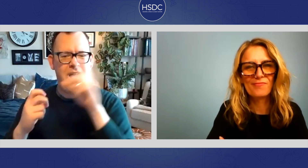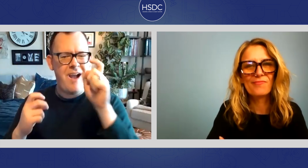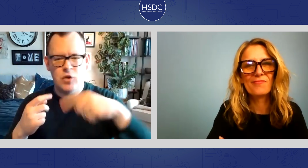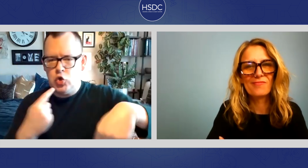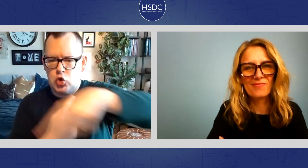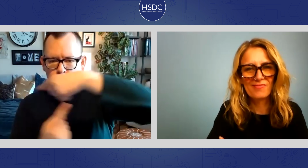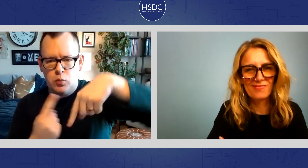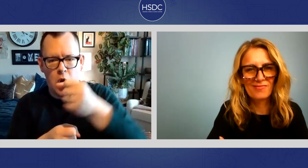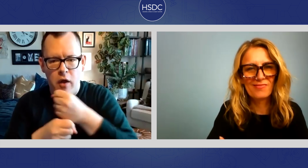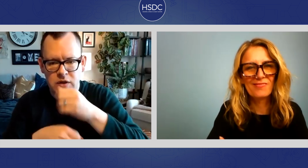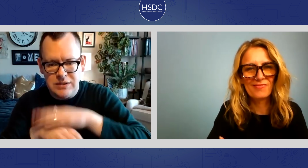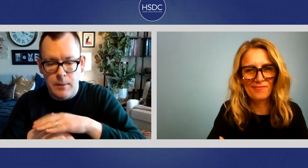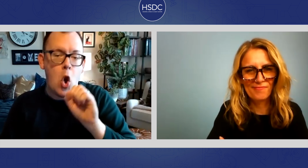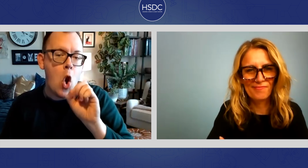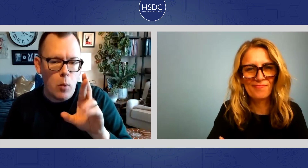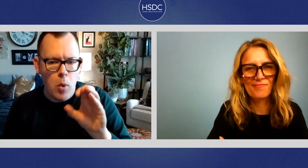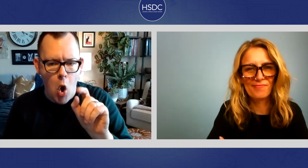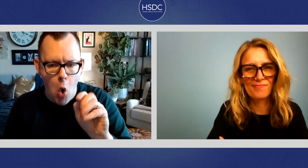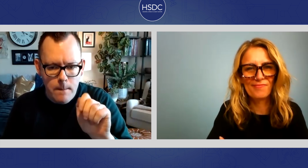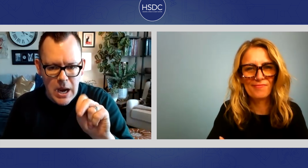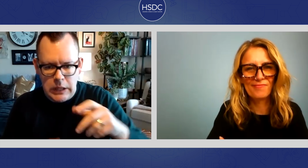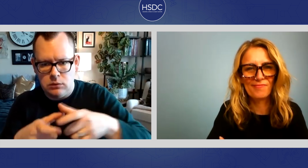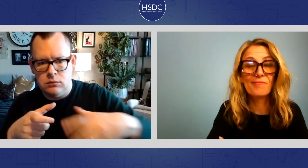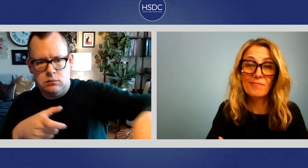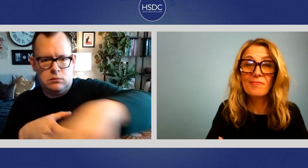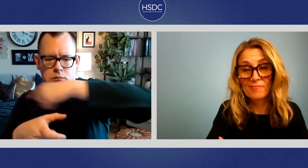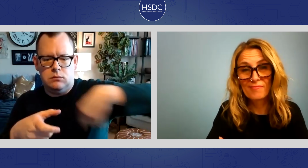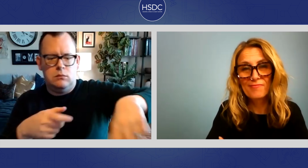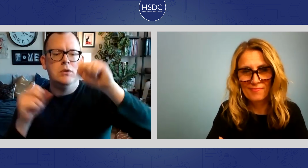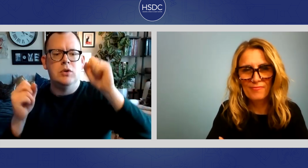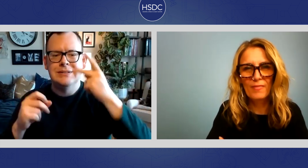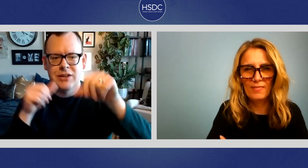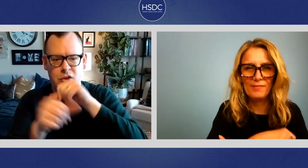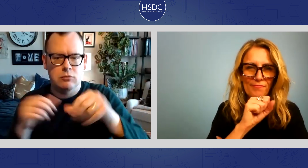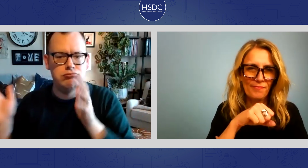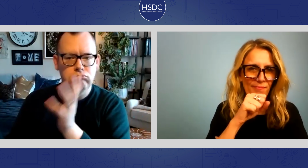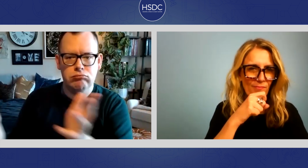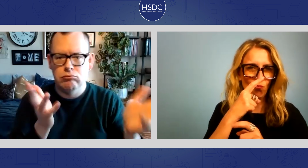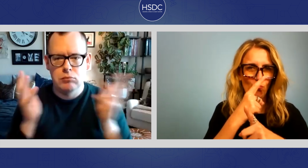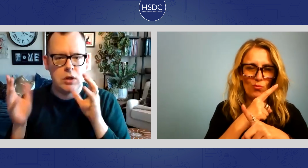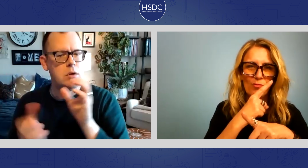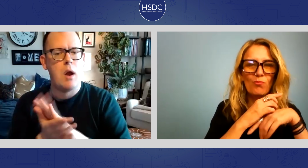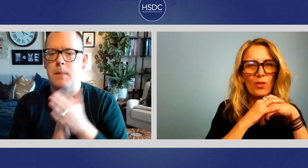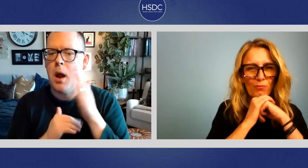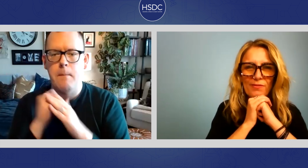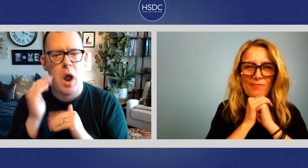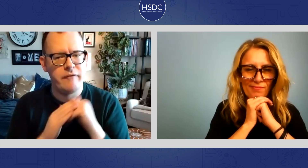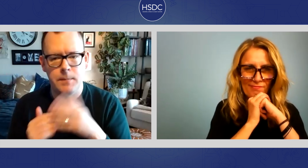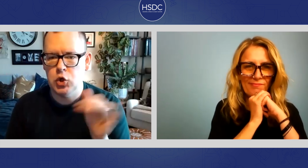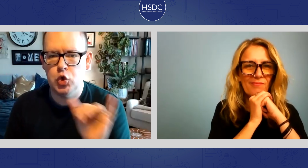circular coffee table or an ottoman so you can see each other when socializing so it is comfortable.